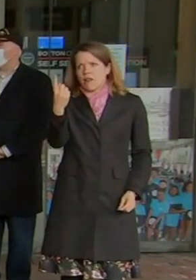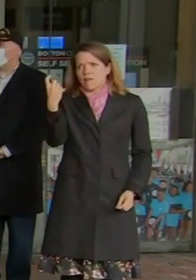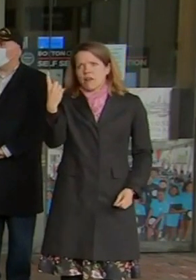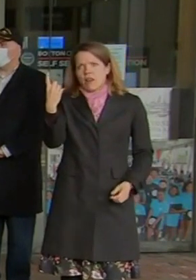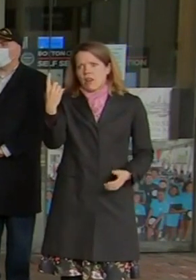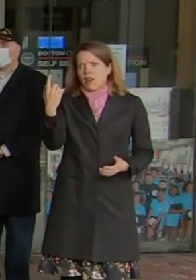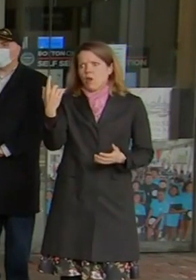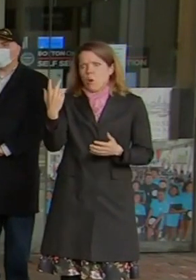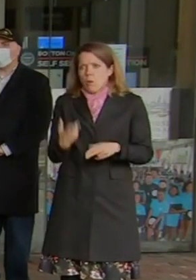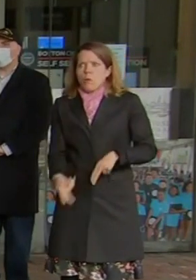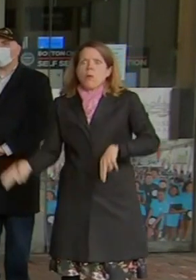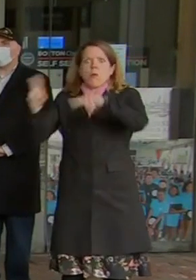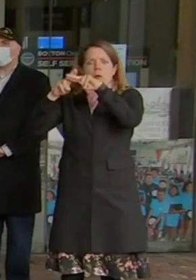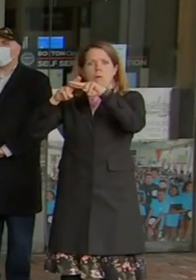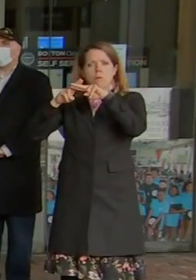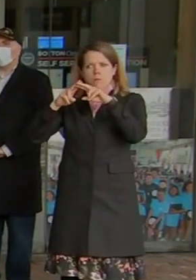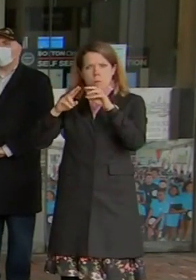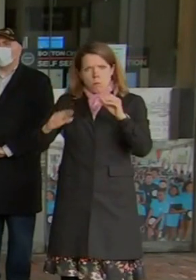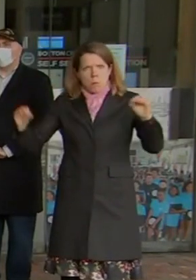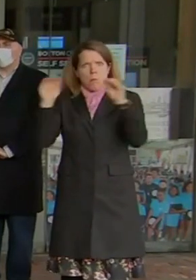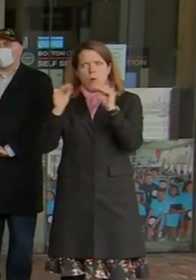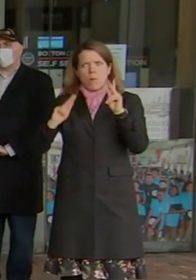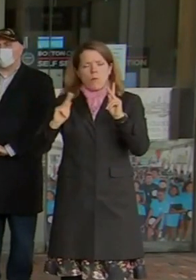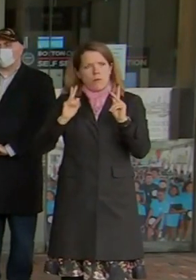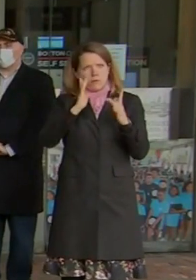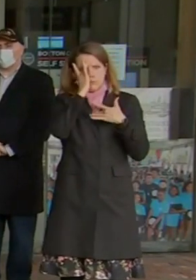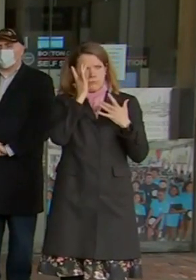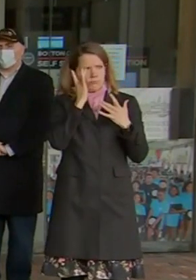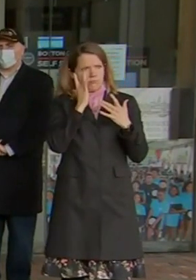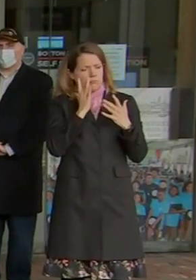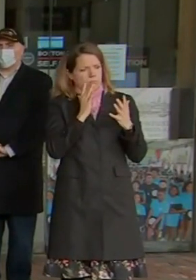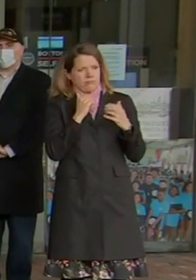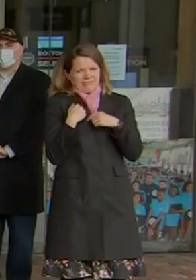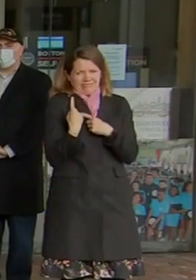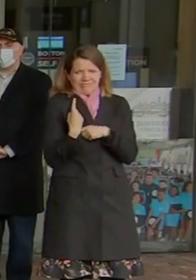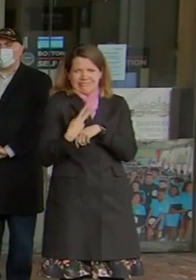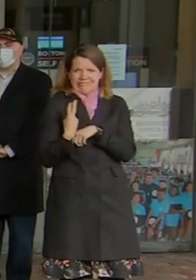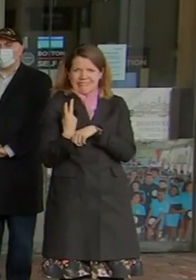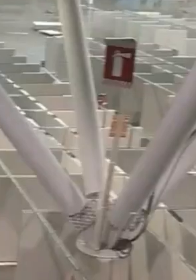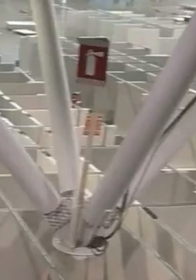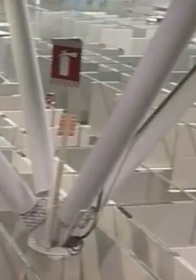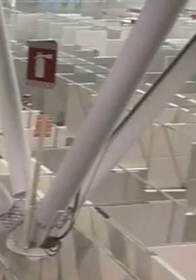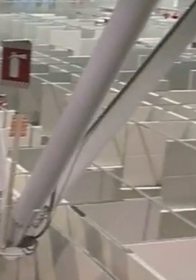SURGING NOW. IN THE LAST 48 HOURS WE HAD